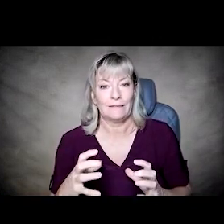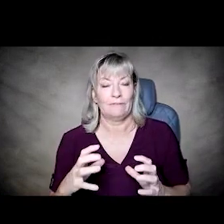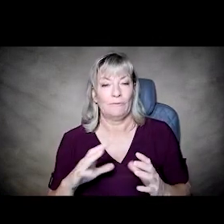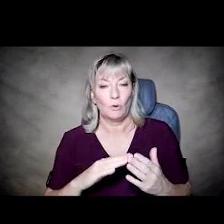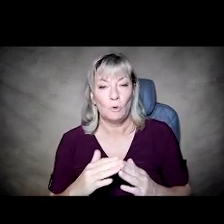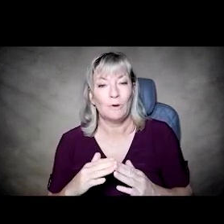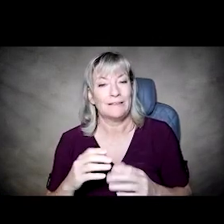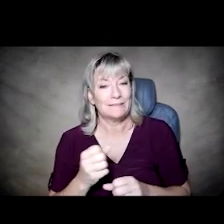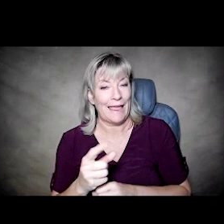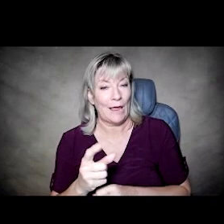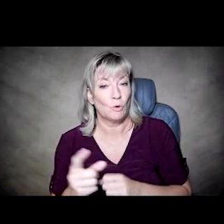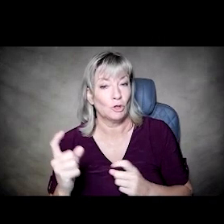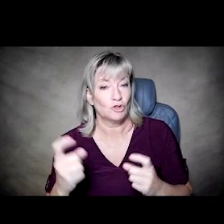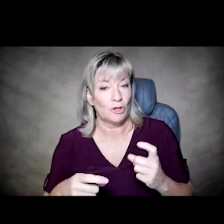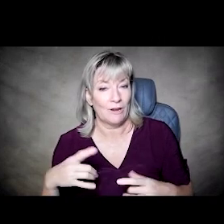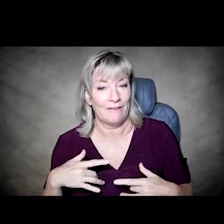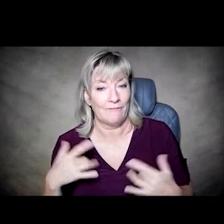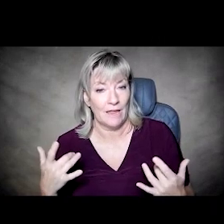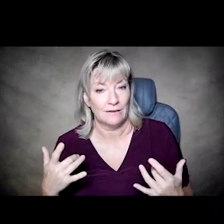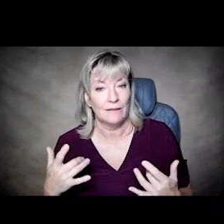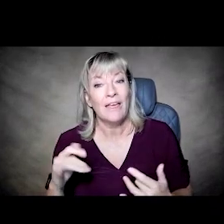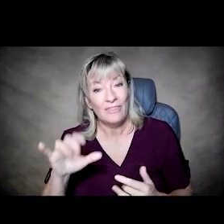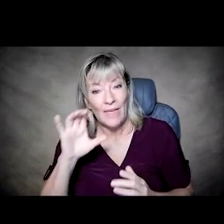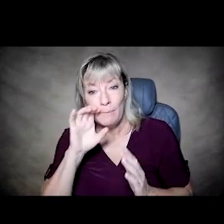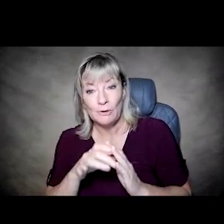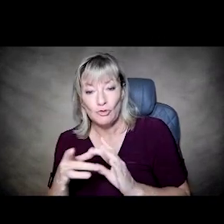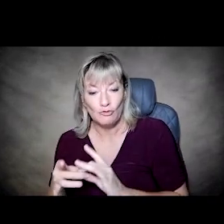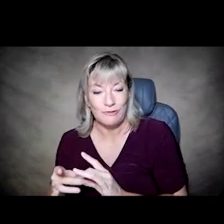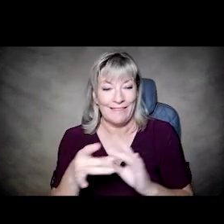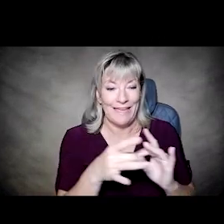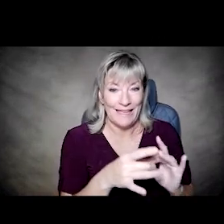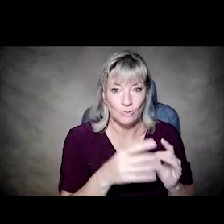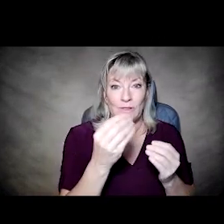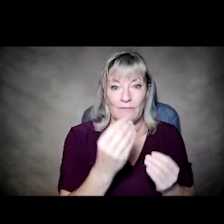This image is relevant to the information shared and therefore it’s meaningful.